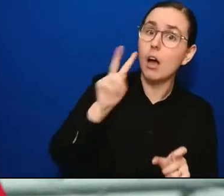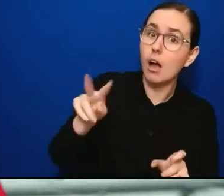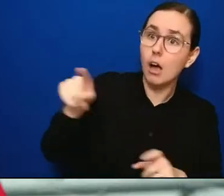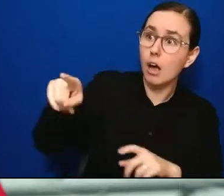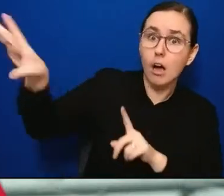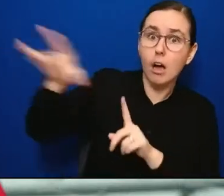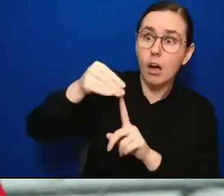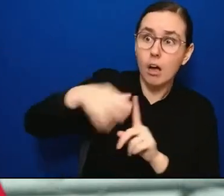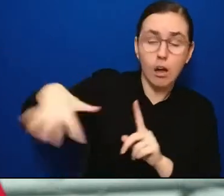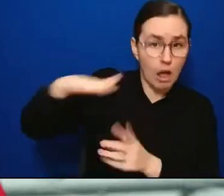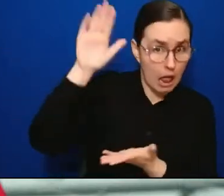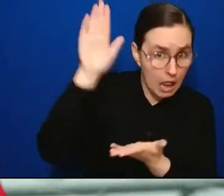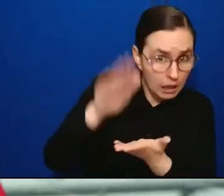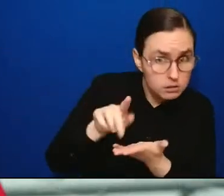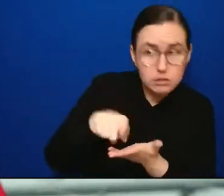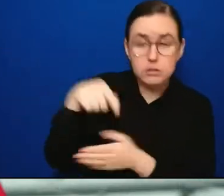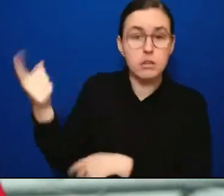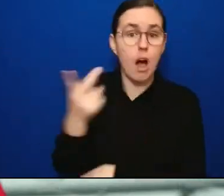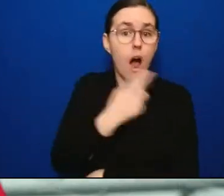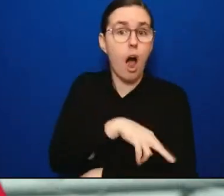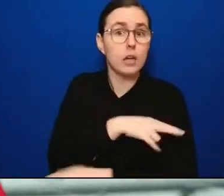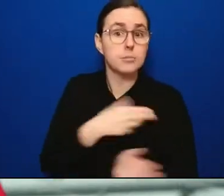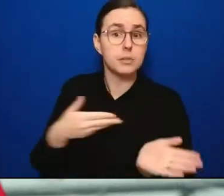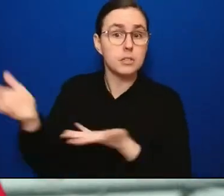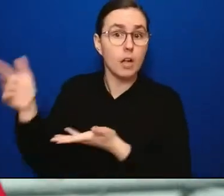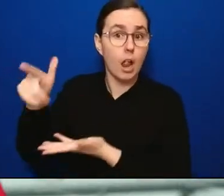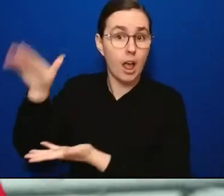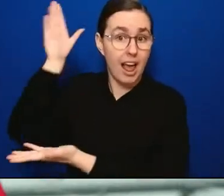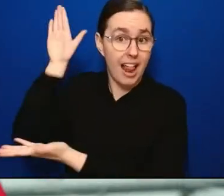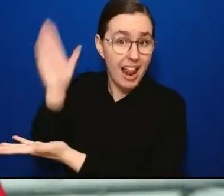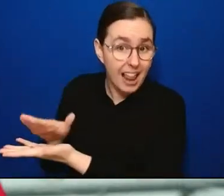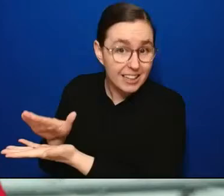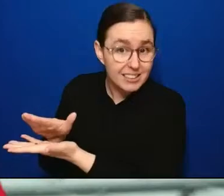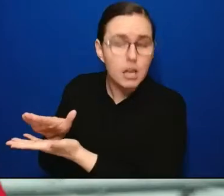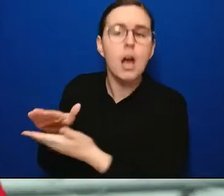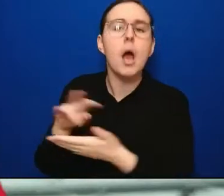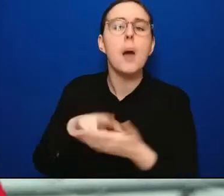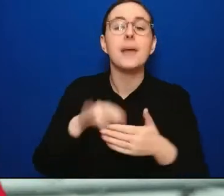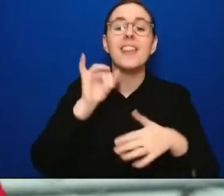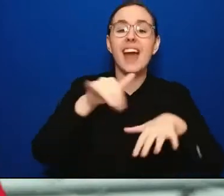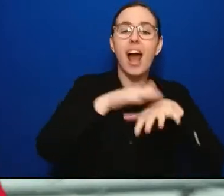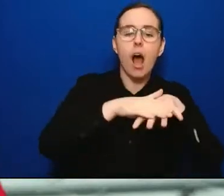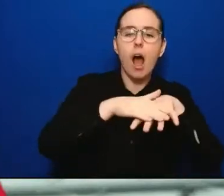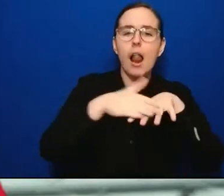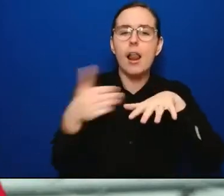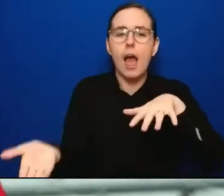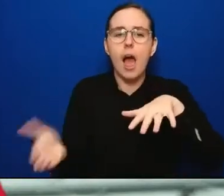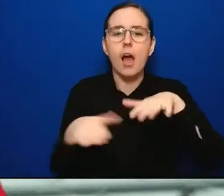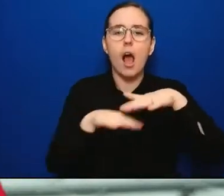hospitalization comes down and the risk in the communities changes we can shift more to